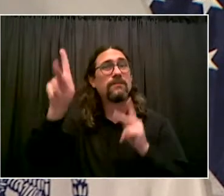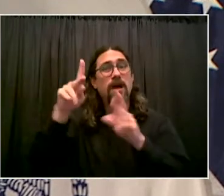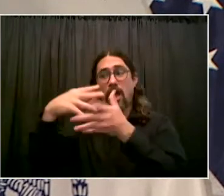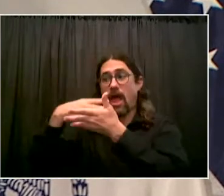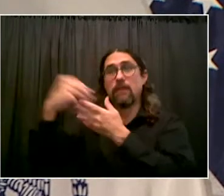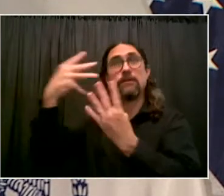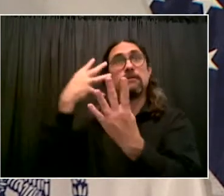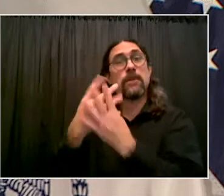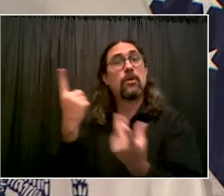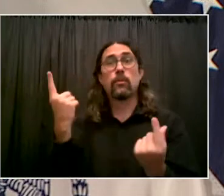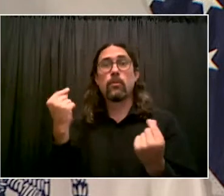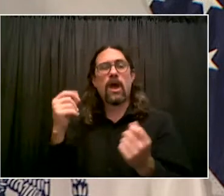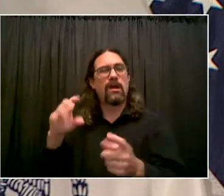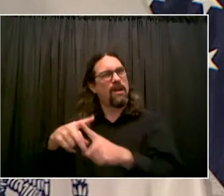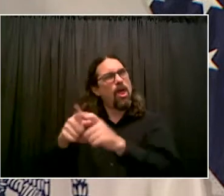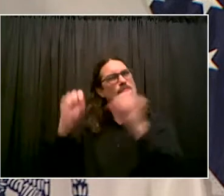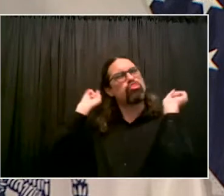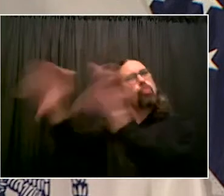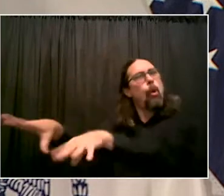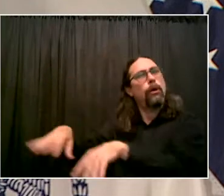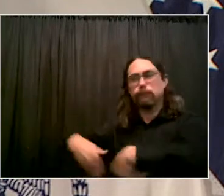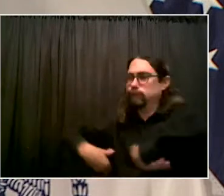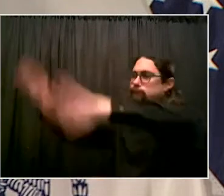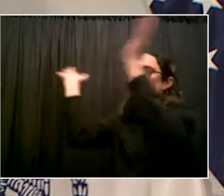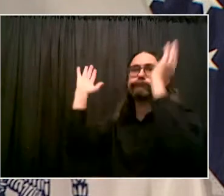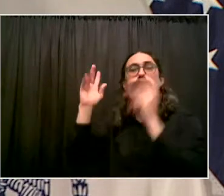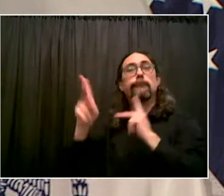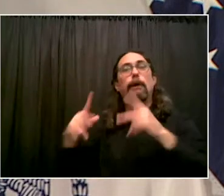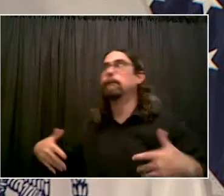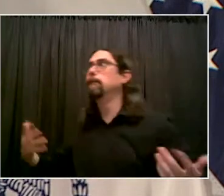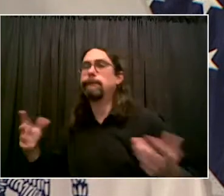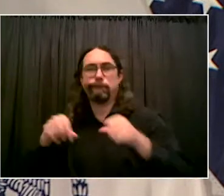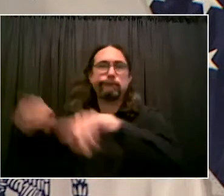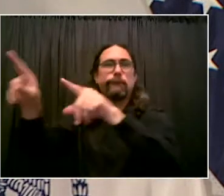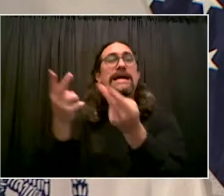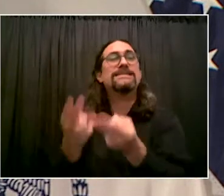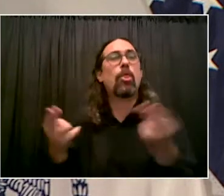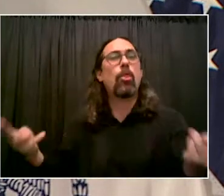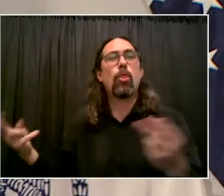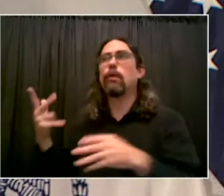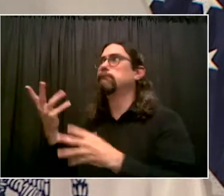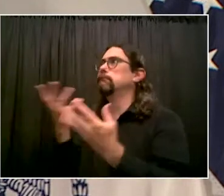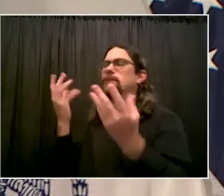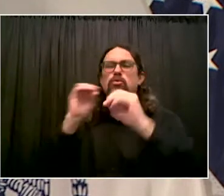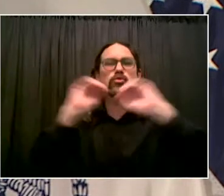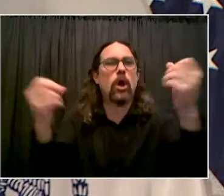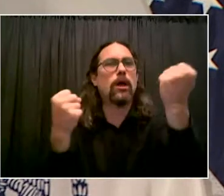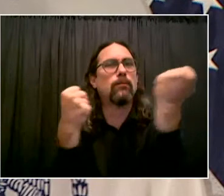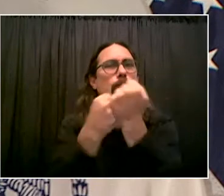NOT PROVIDE ANY SUPPORT SO WE DEFINITELY NEED HELP. ARE THERE THINGS